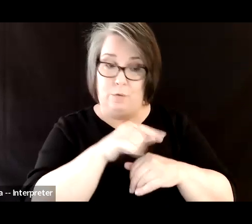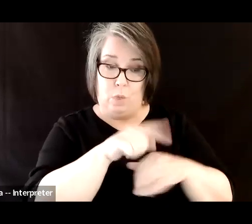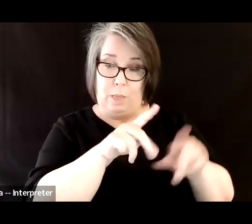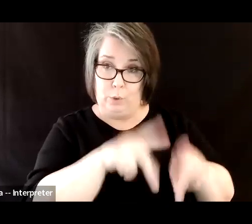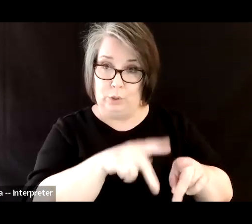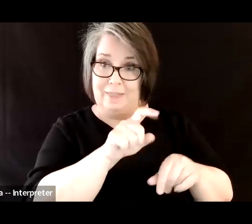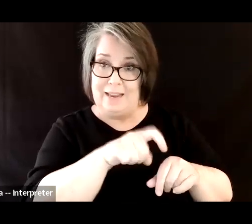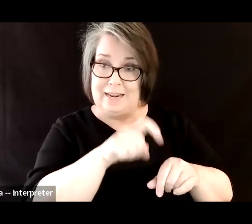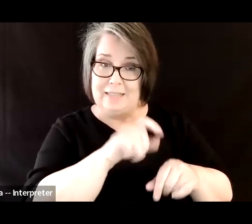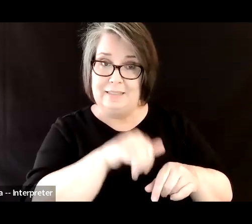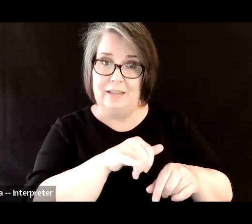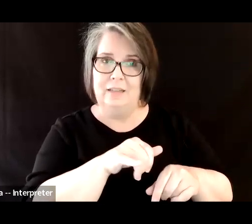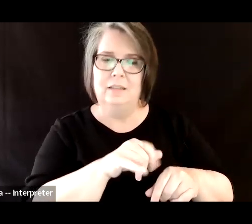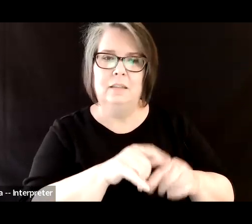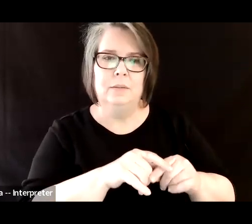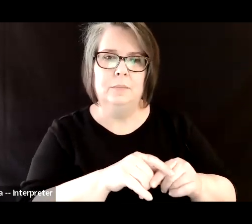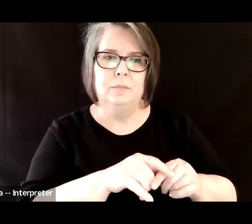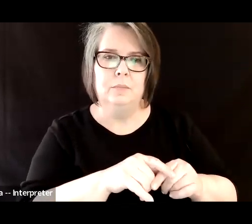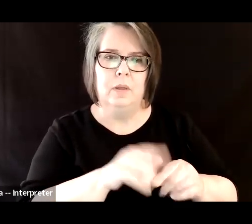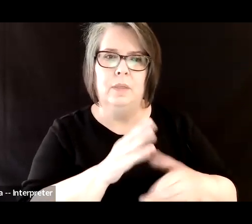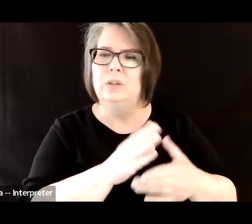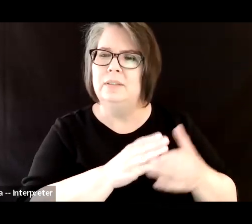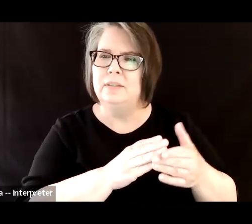needs it. So there are some things that you would certainly want to consider.